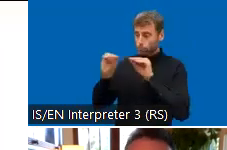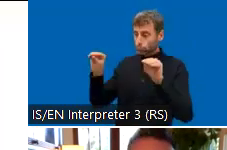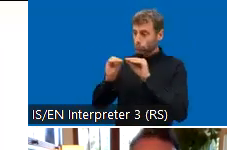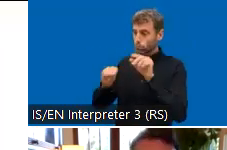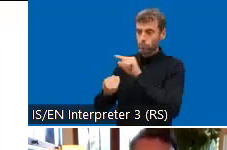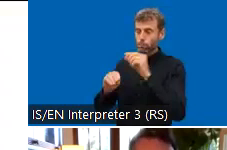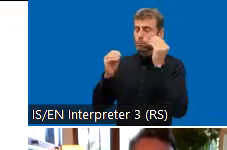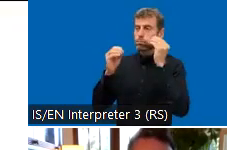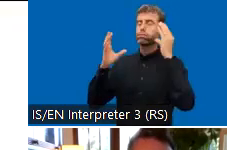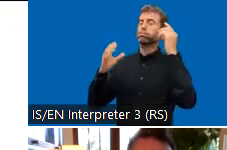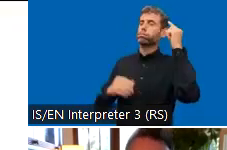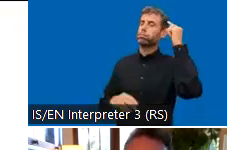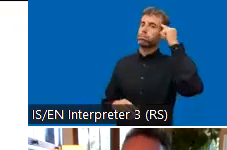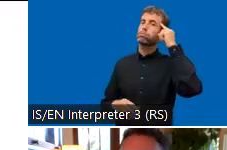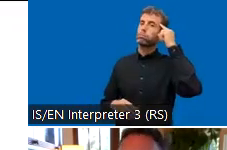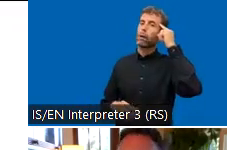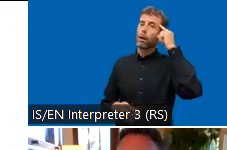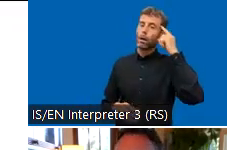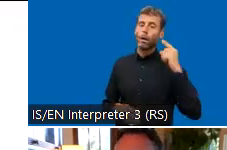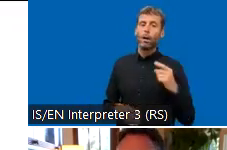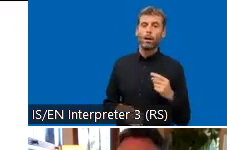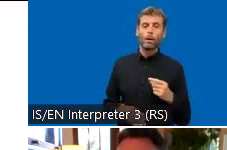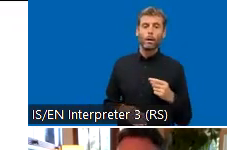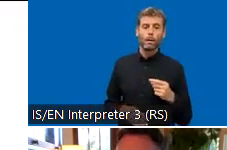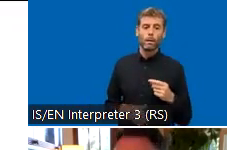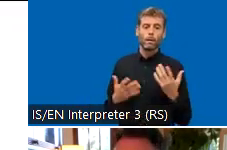looking at building a program around emerging leaders in accessibility,